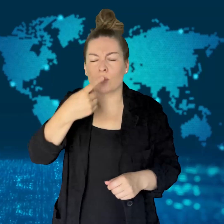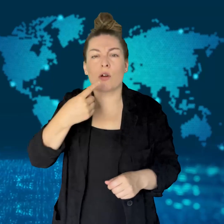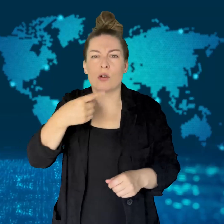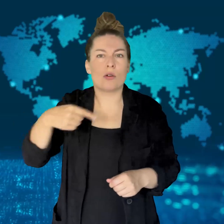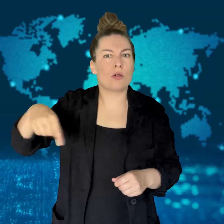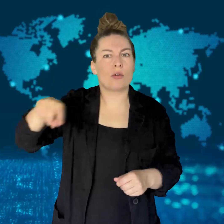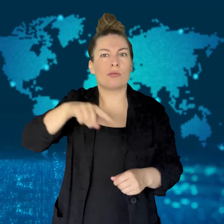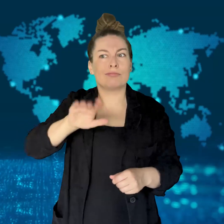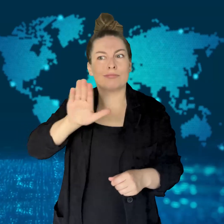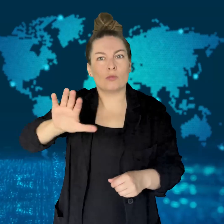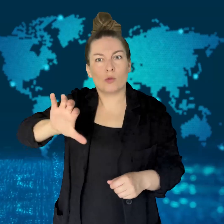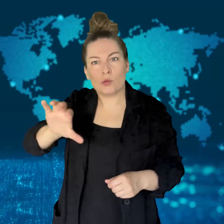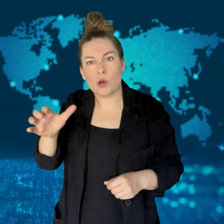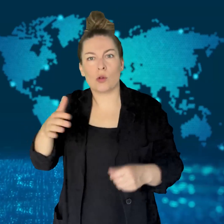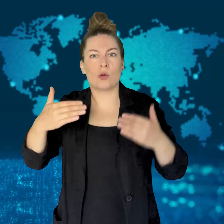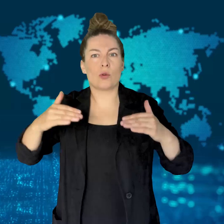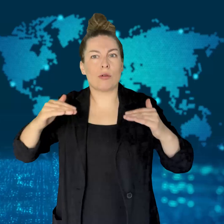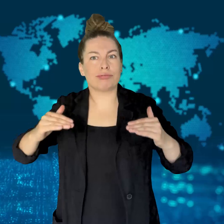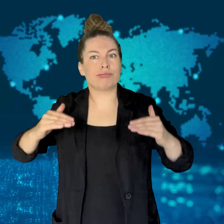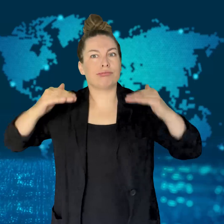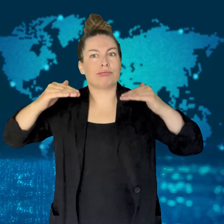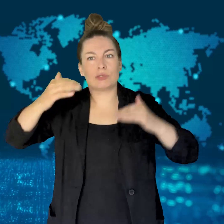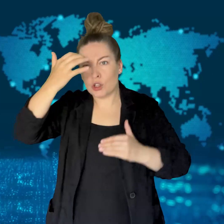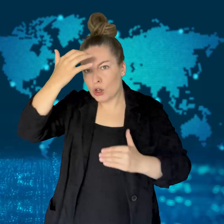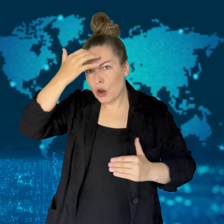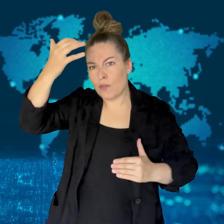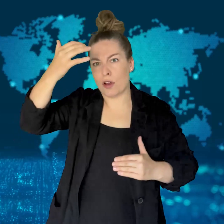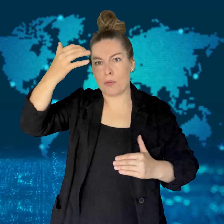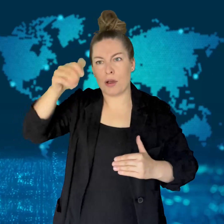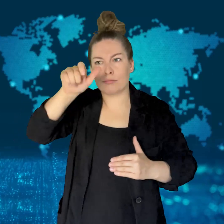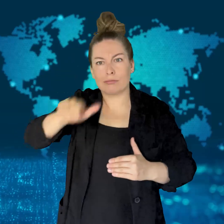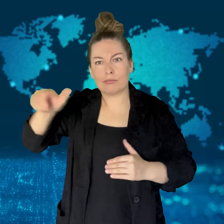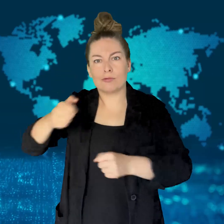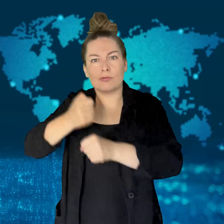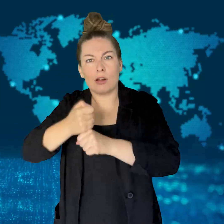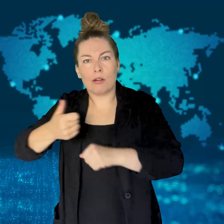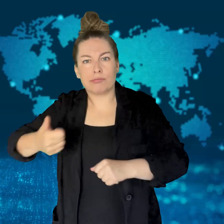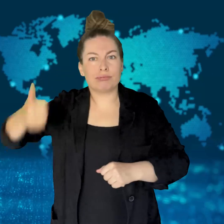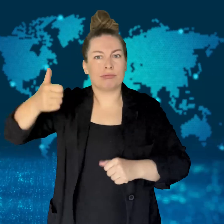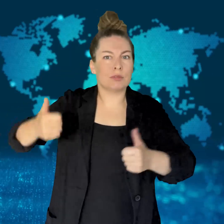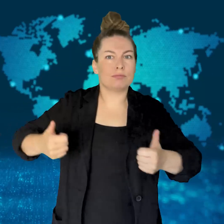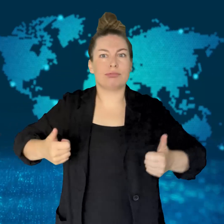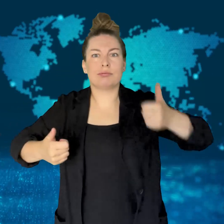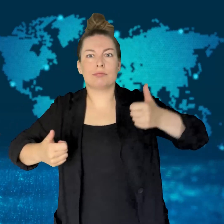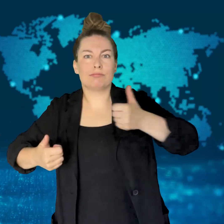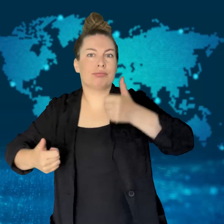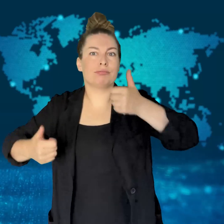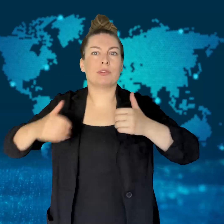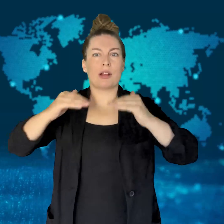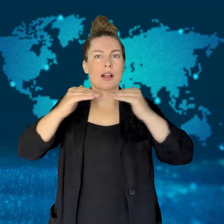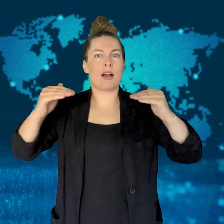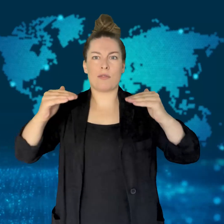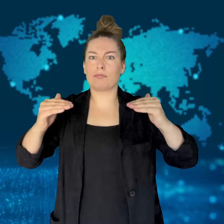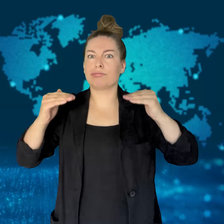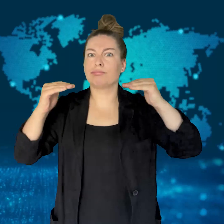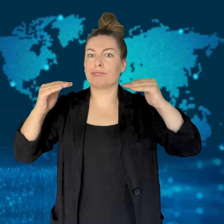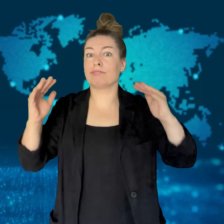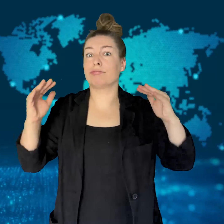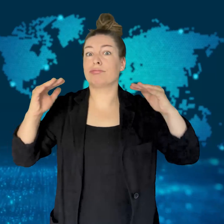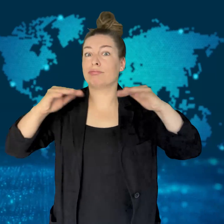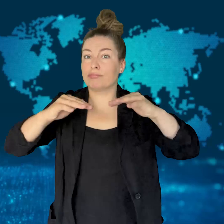Most of the countries represented sent someone from a senior level of